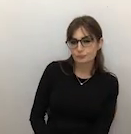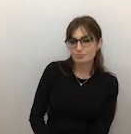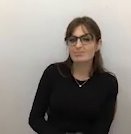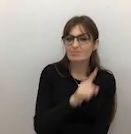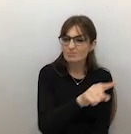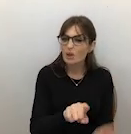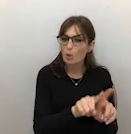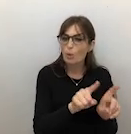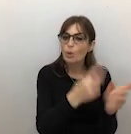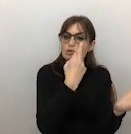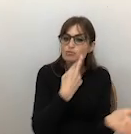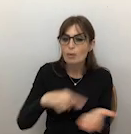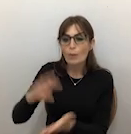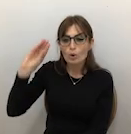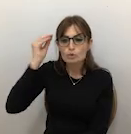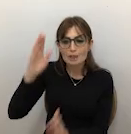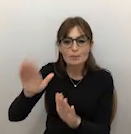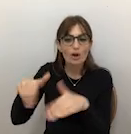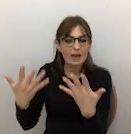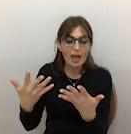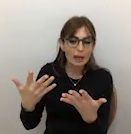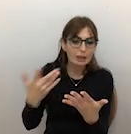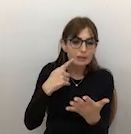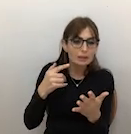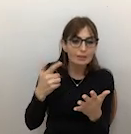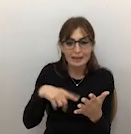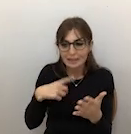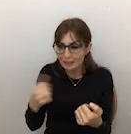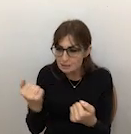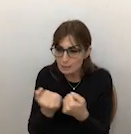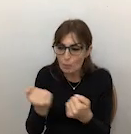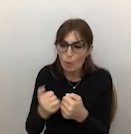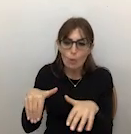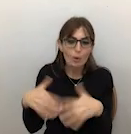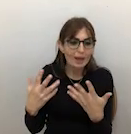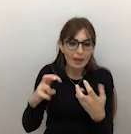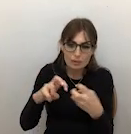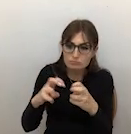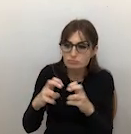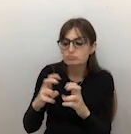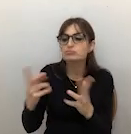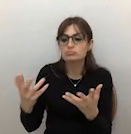The auditor should also report to the committee on any weaknesses in internal controls that were identified